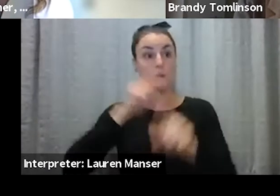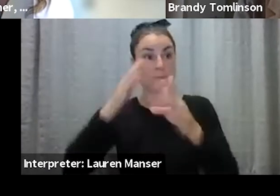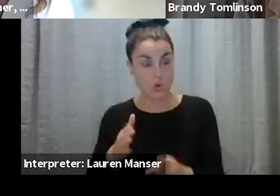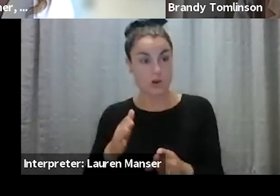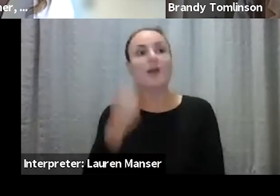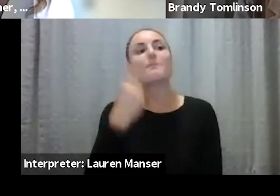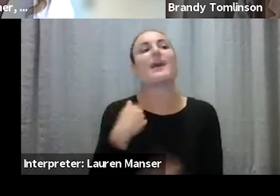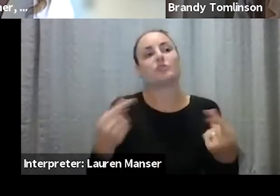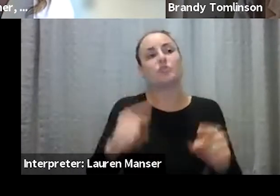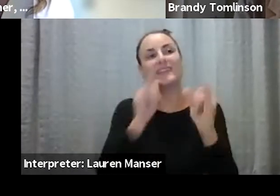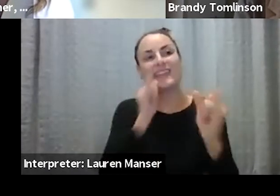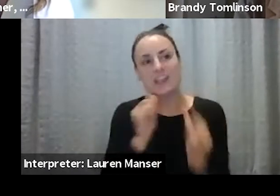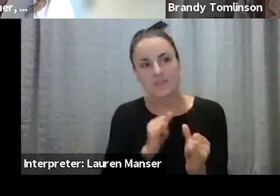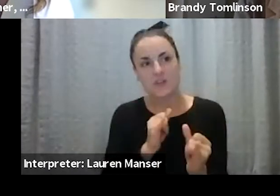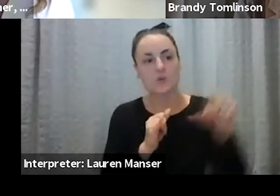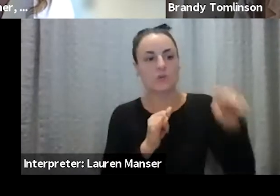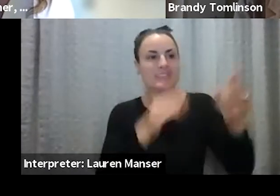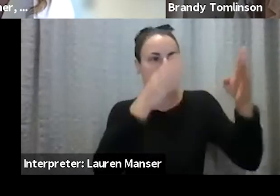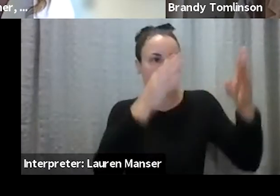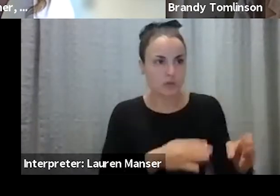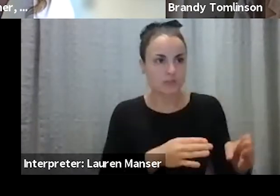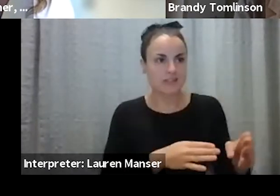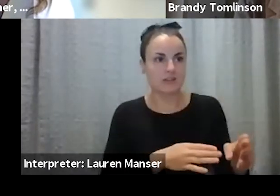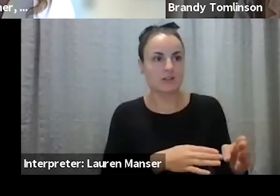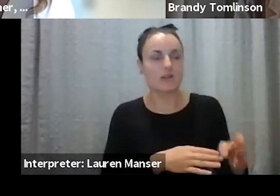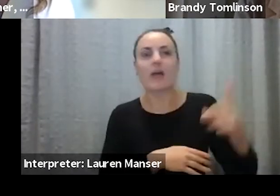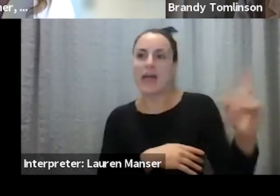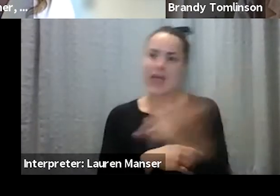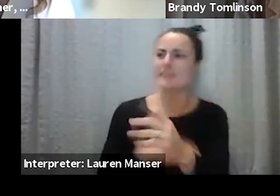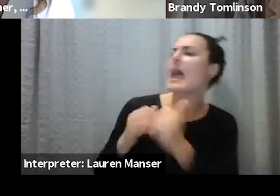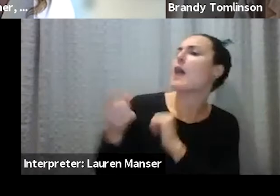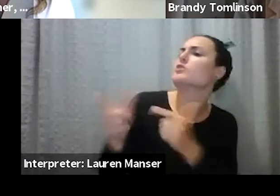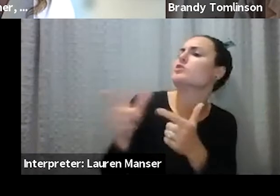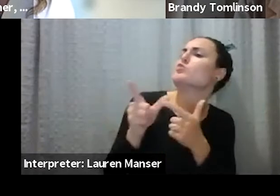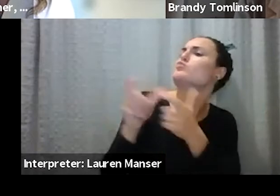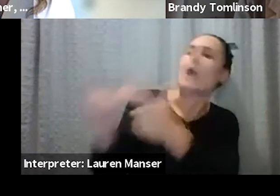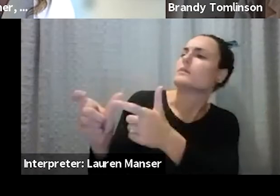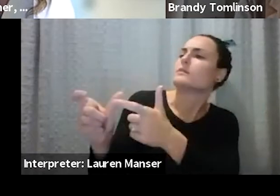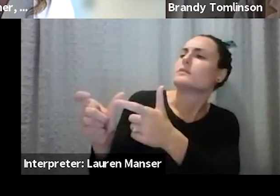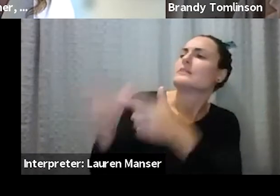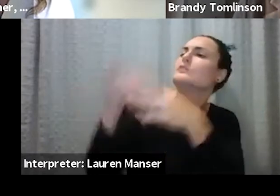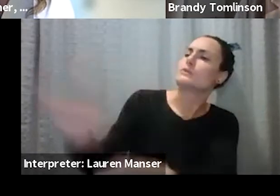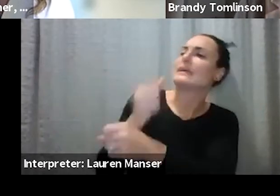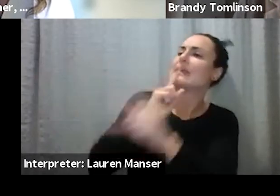was, "How would you run to get the answers to a story, given your disability?" And then we had John Robinson,